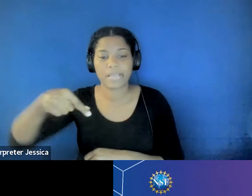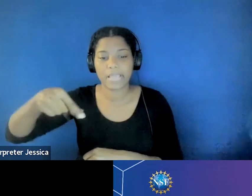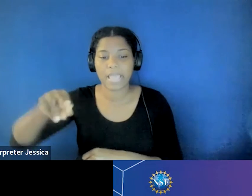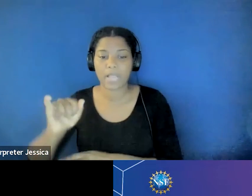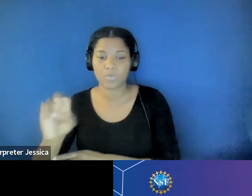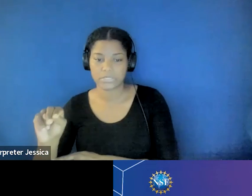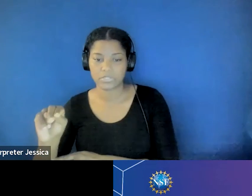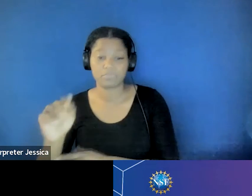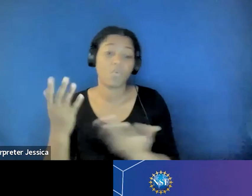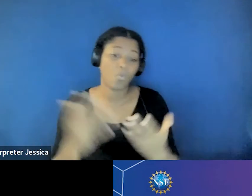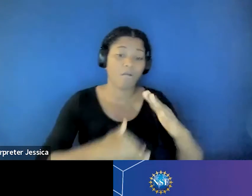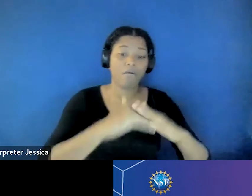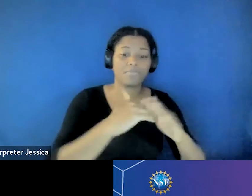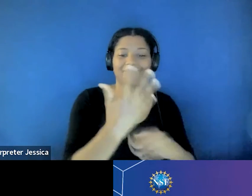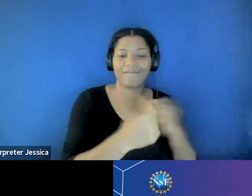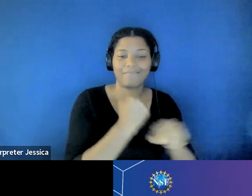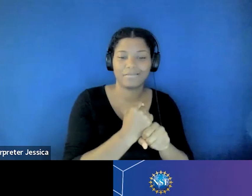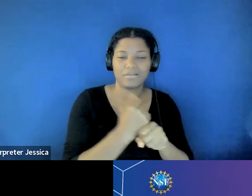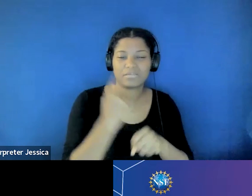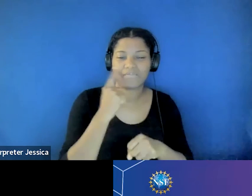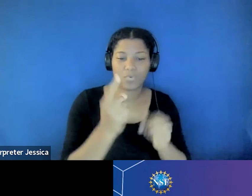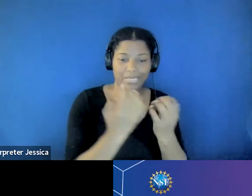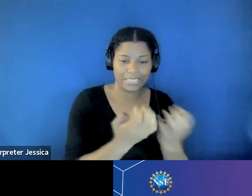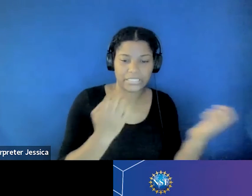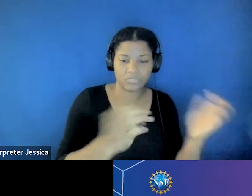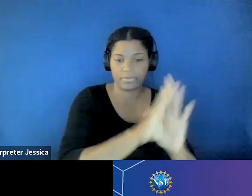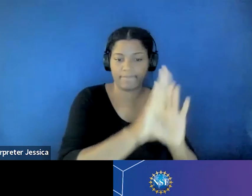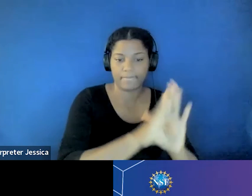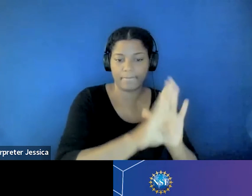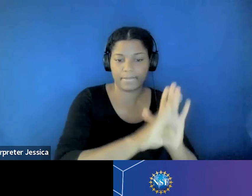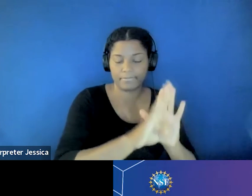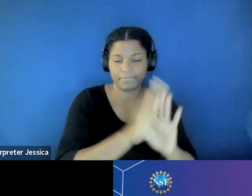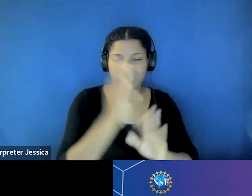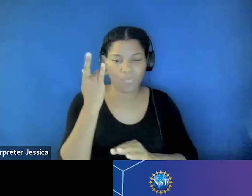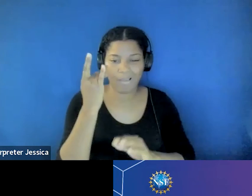because it takes longer to develop and test, and mitigate risks, in development proposals.